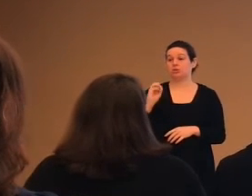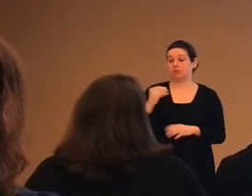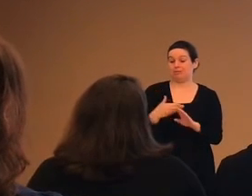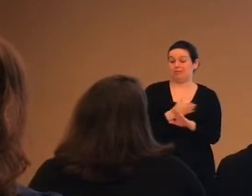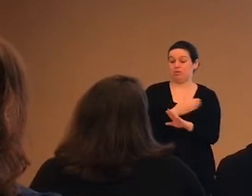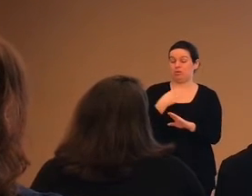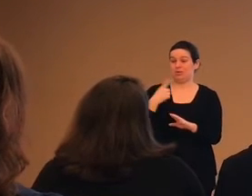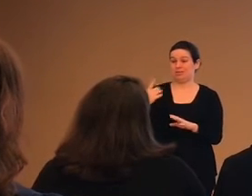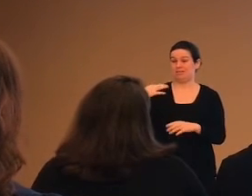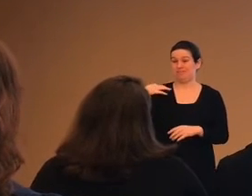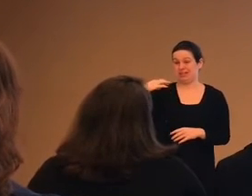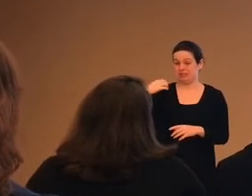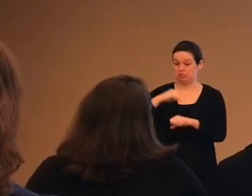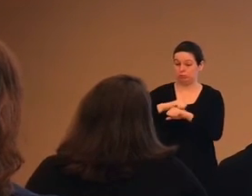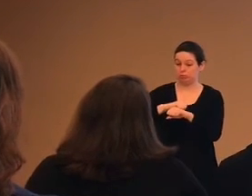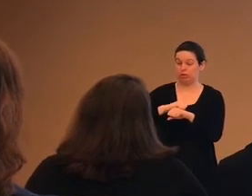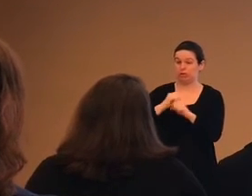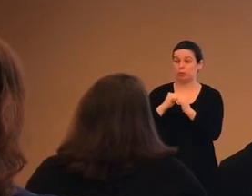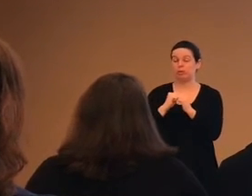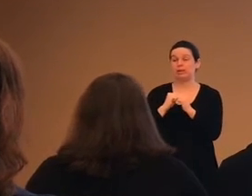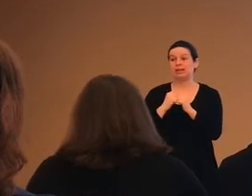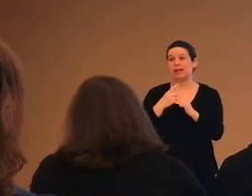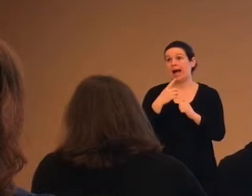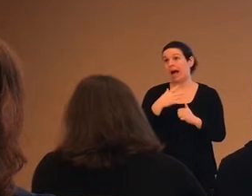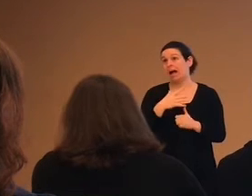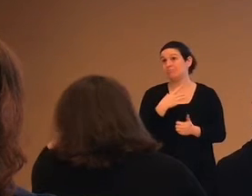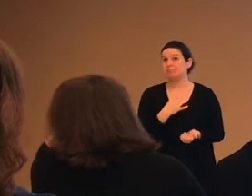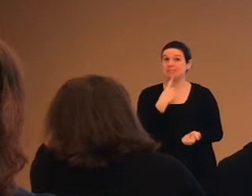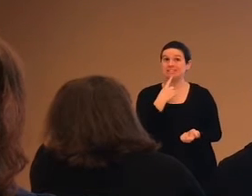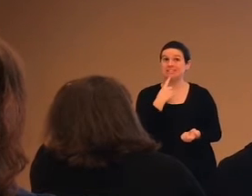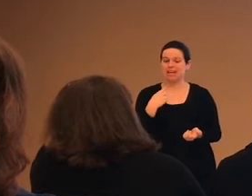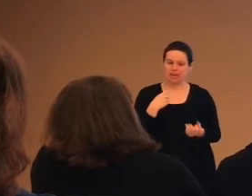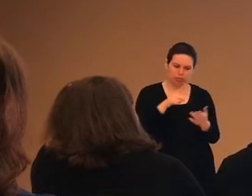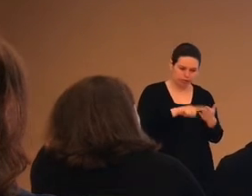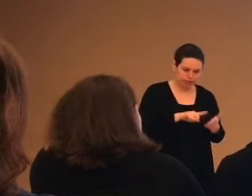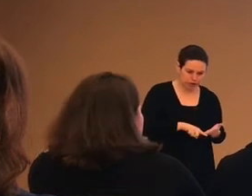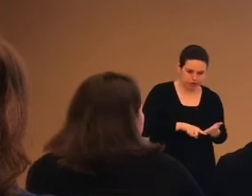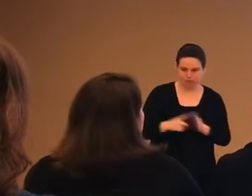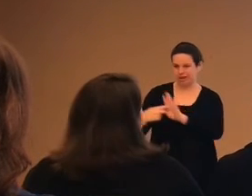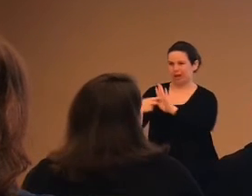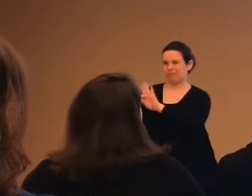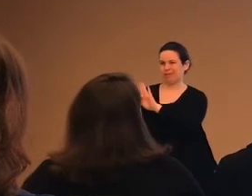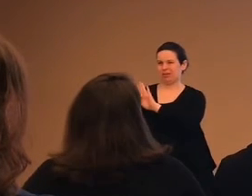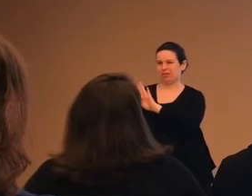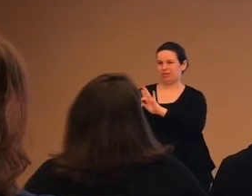Who I like to say? research and reveal the significance of our